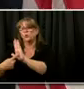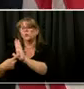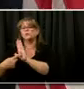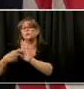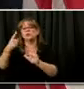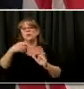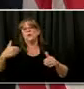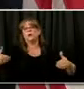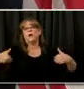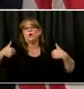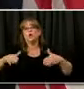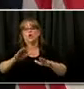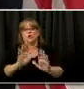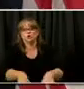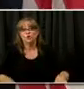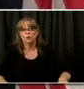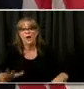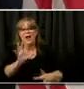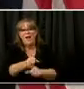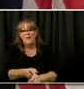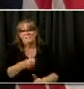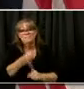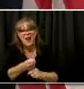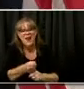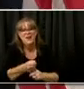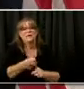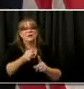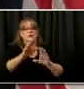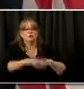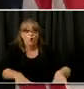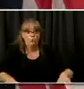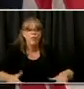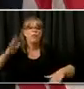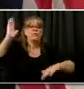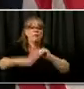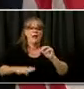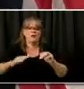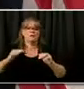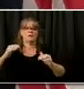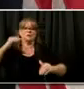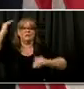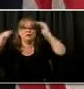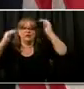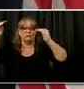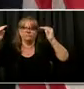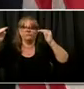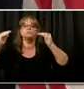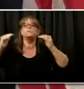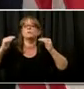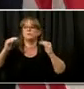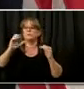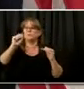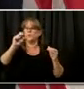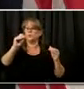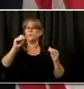third grade so remember enroll your kids uh the if if you're not ready to send them back physically